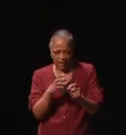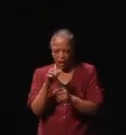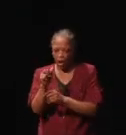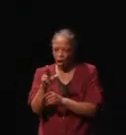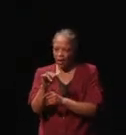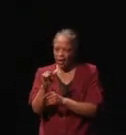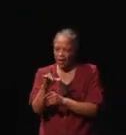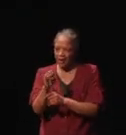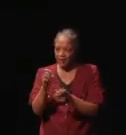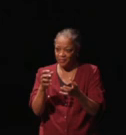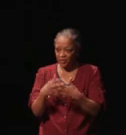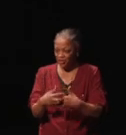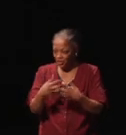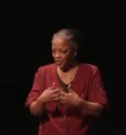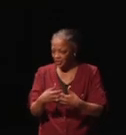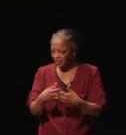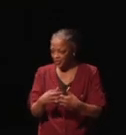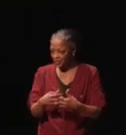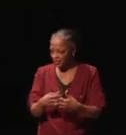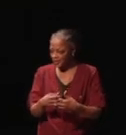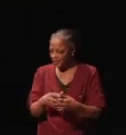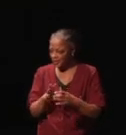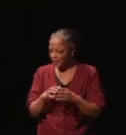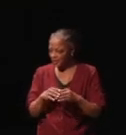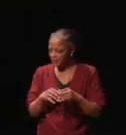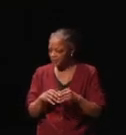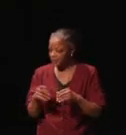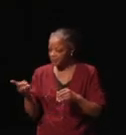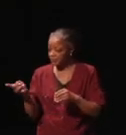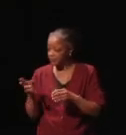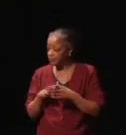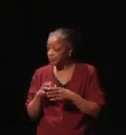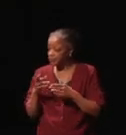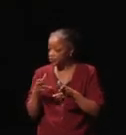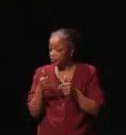This is a maximum chain machine, which has been made wheelchair